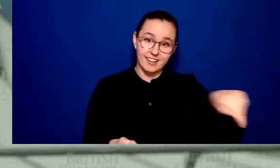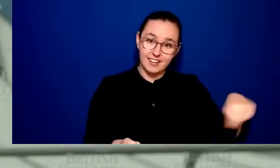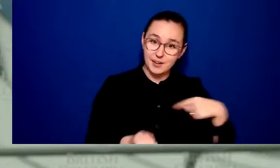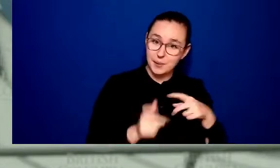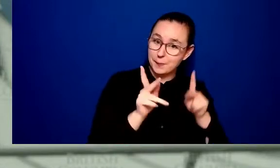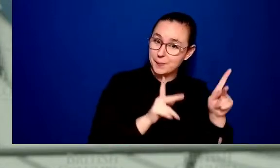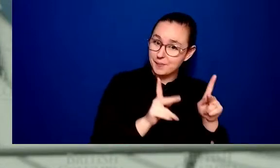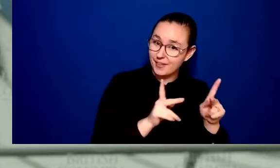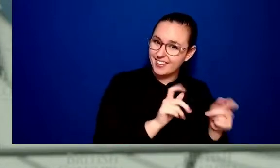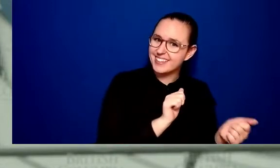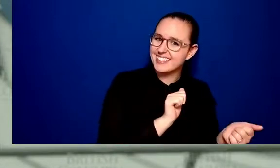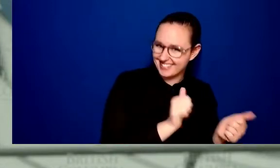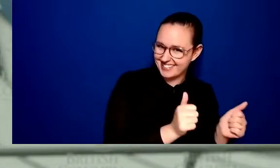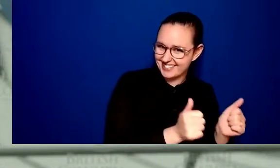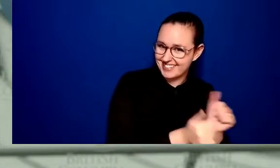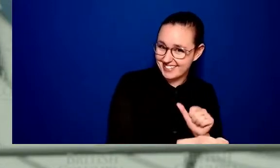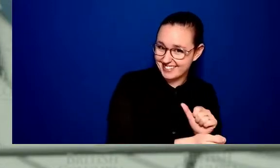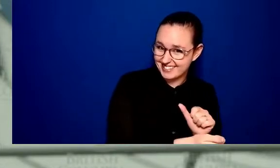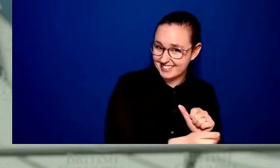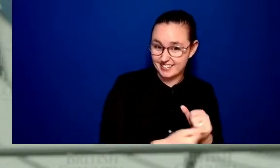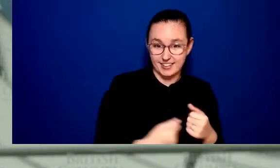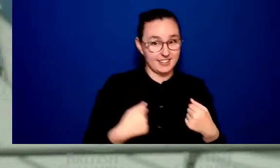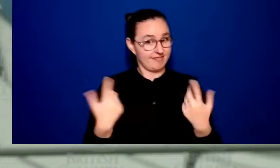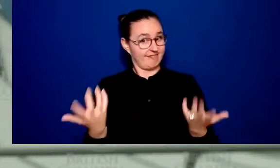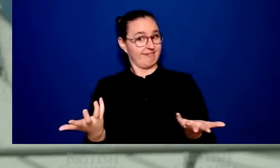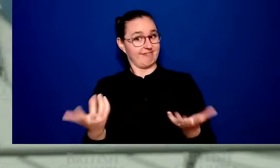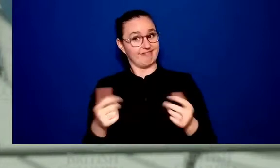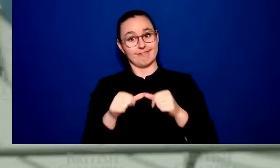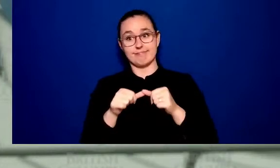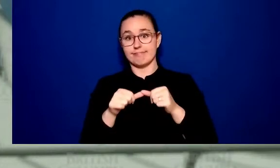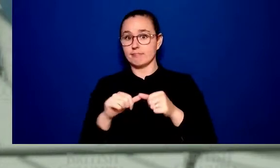deal with each new twist. We are faced with. We will continue to be nimble in our